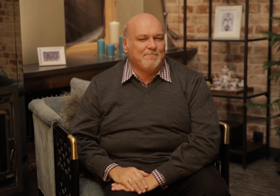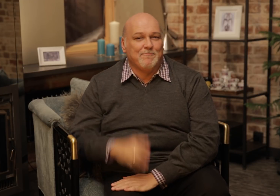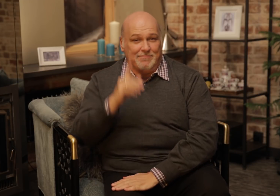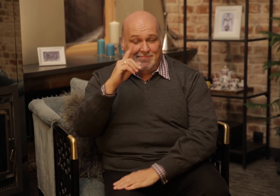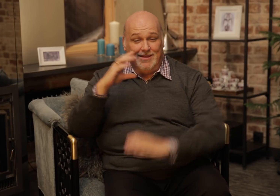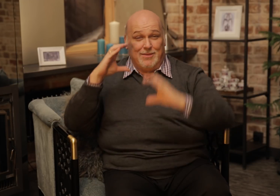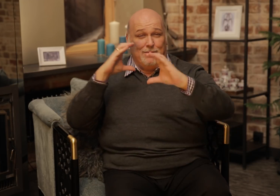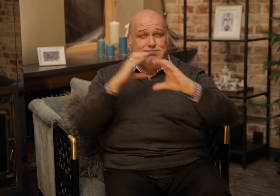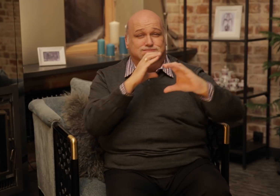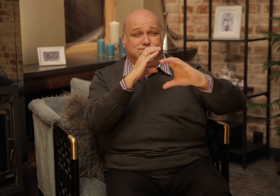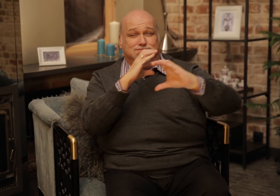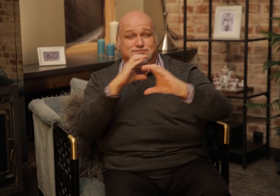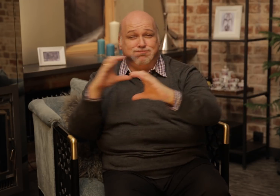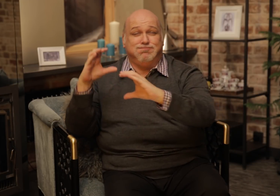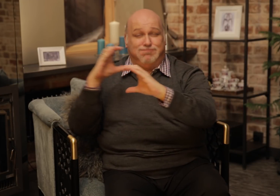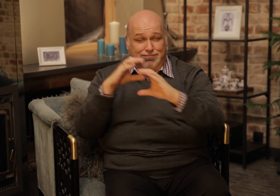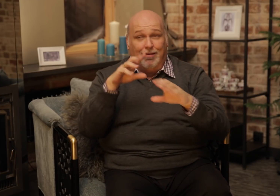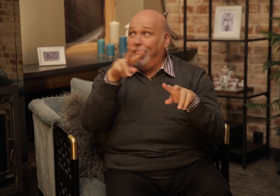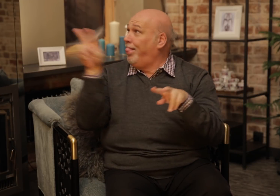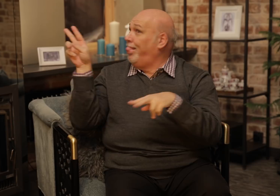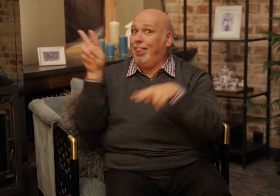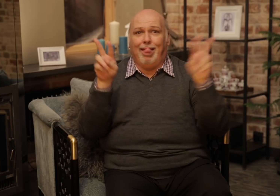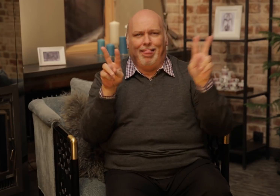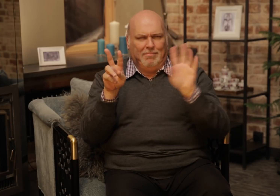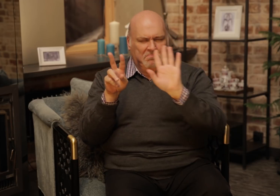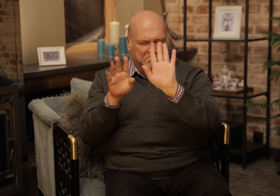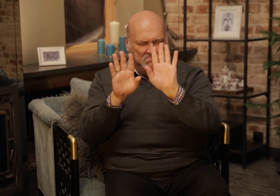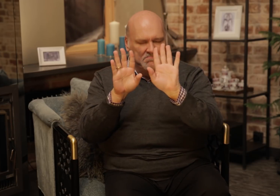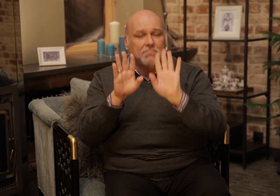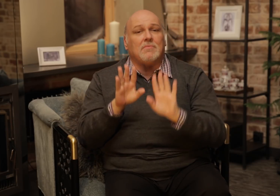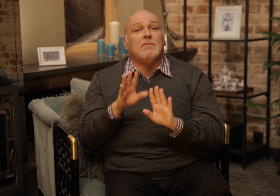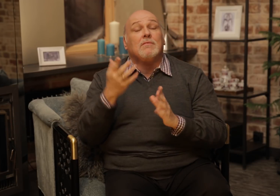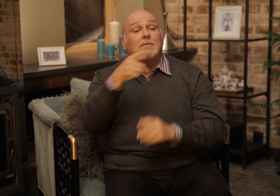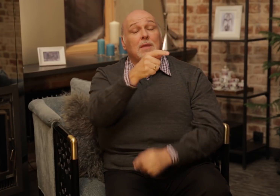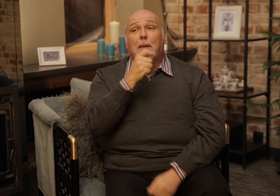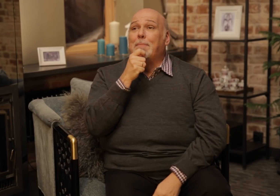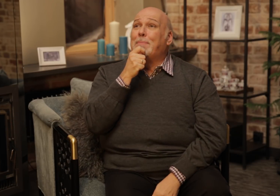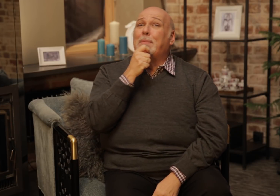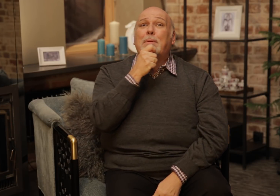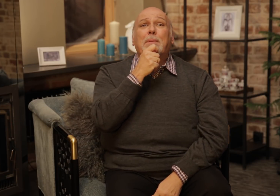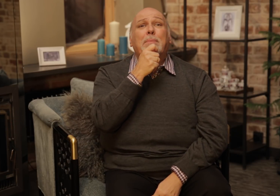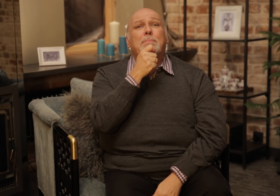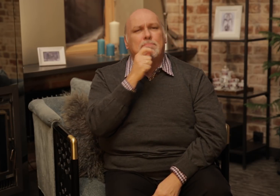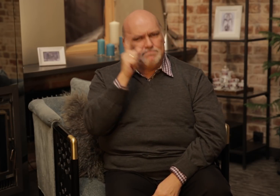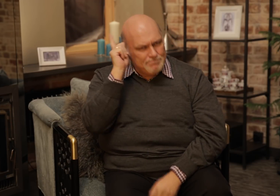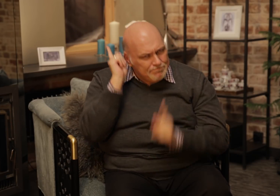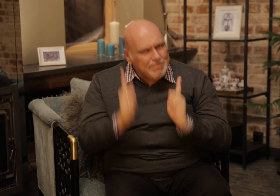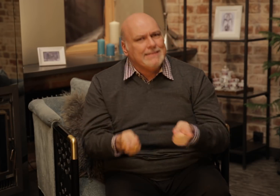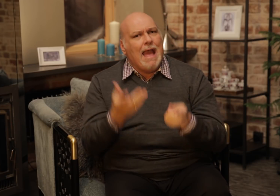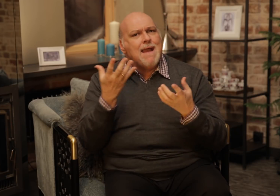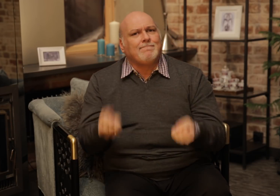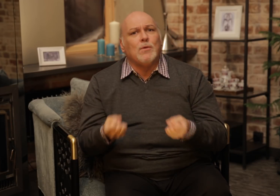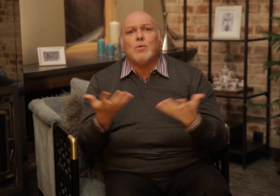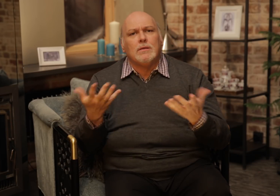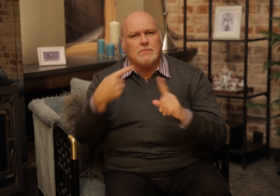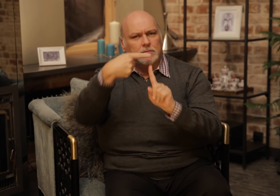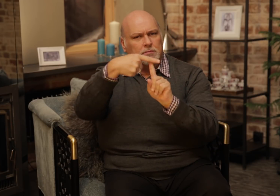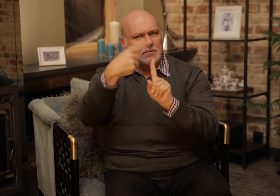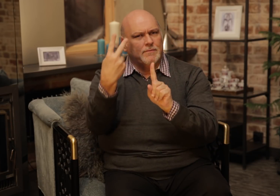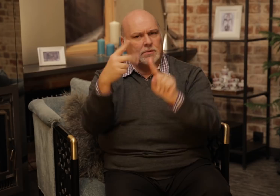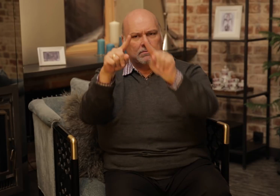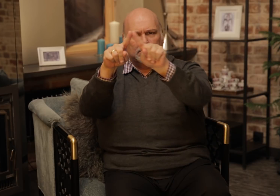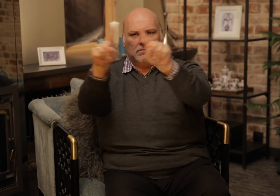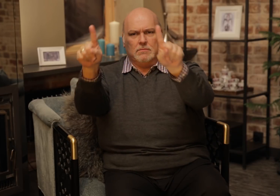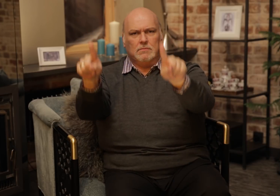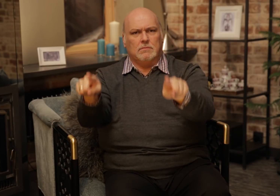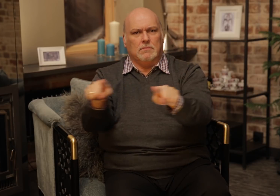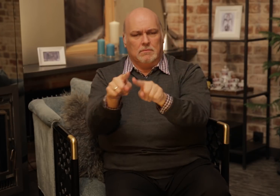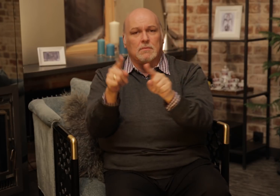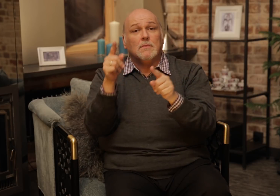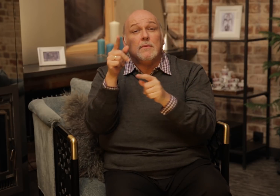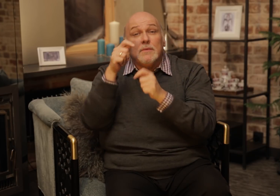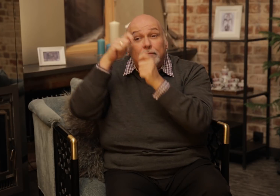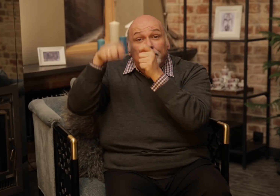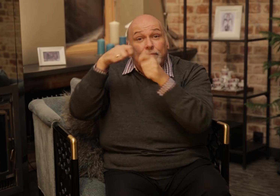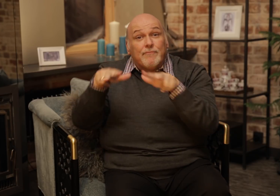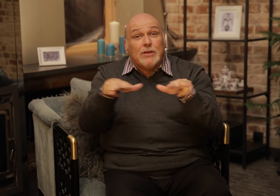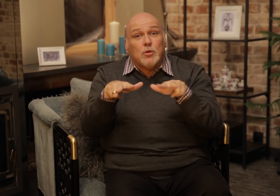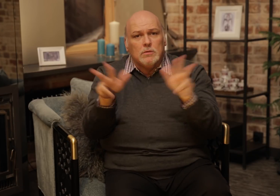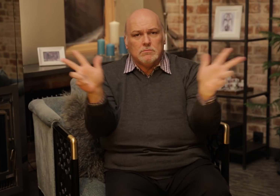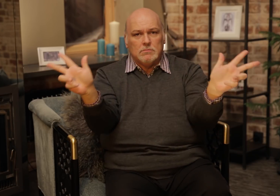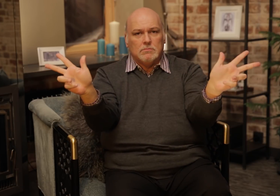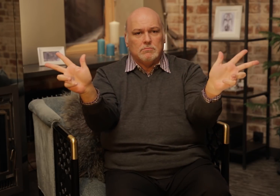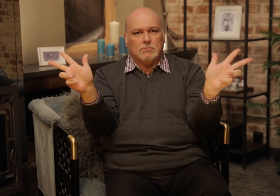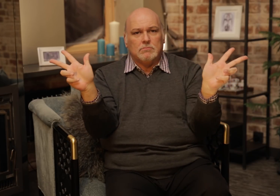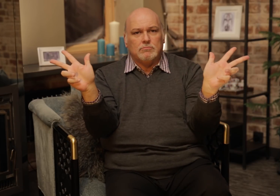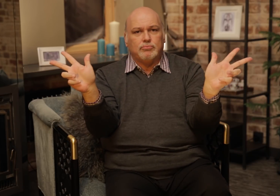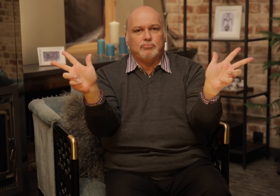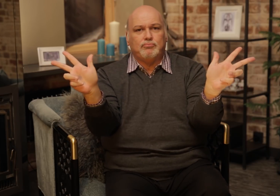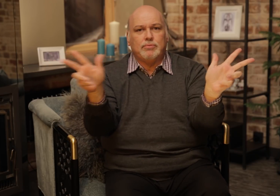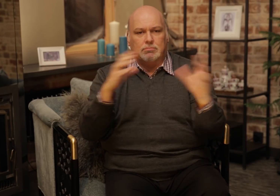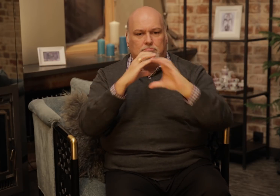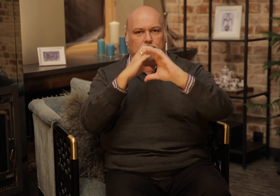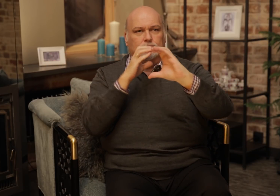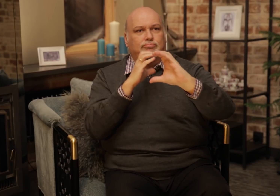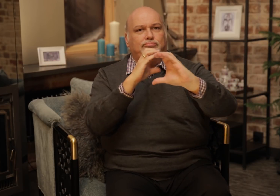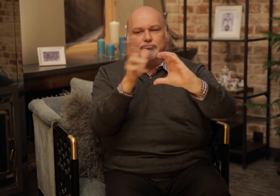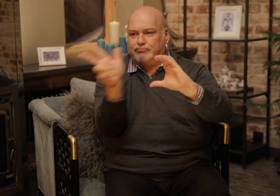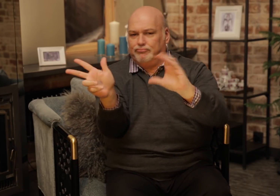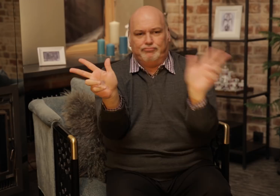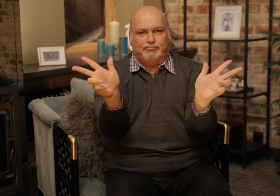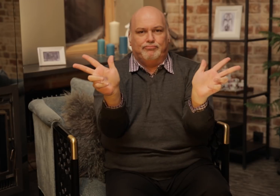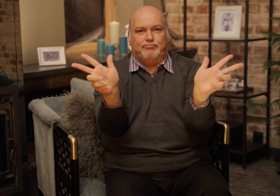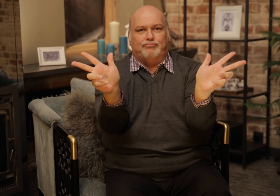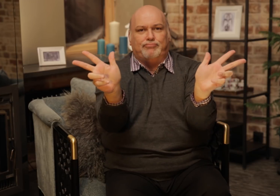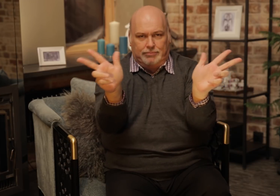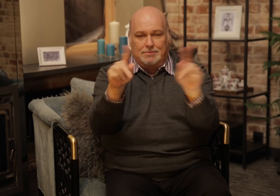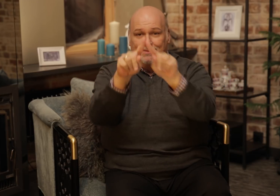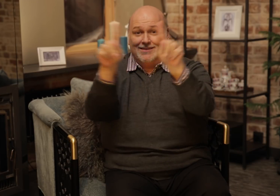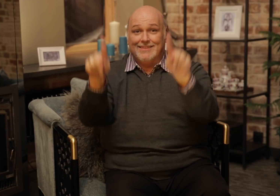We should have video of both sides and place it next to the guide with an interpreter.